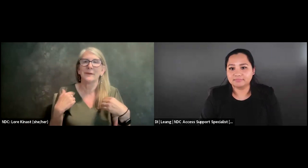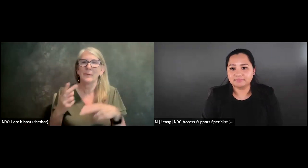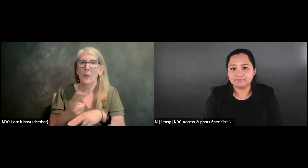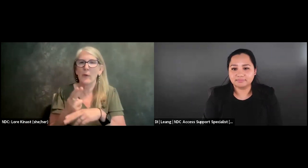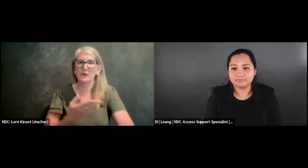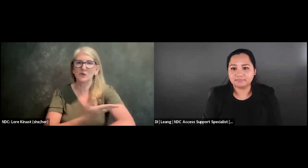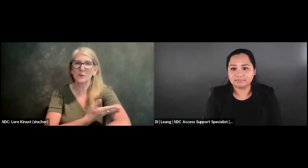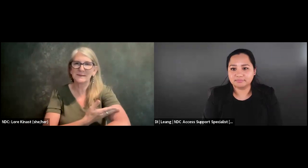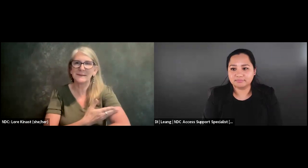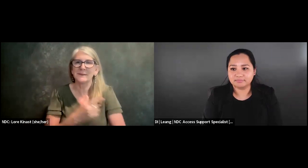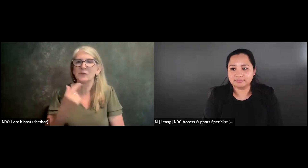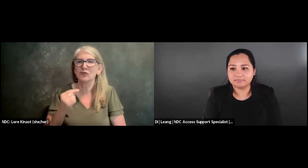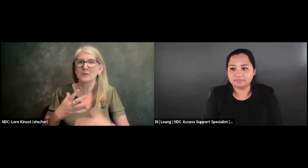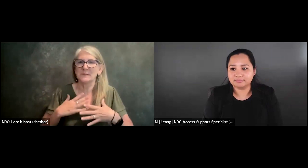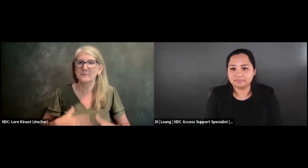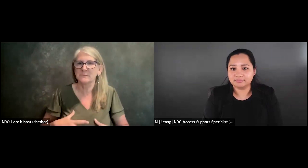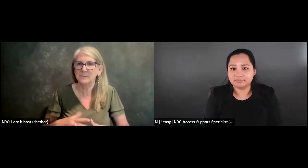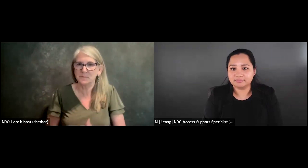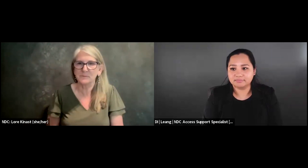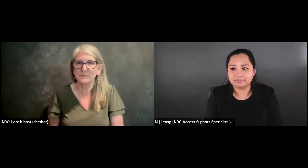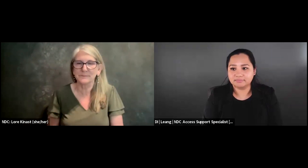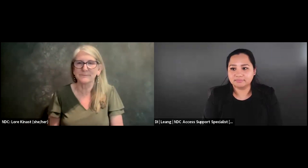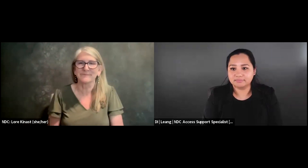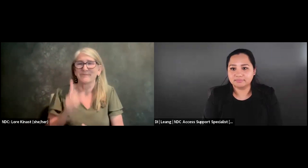And I'm wearing a short-sleeve green blouse today.